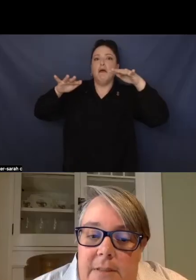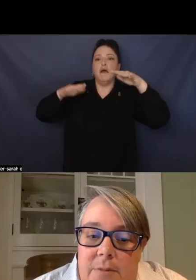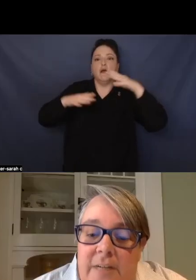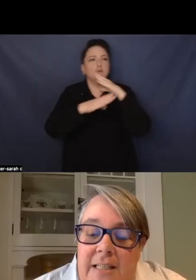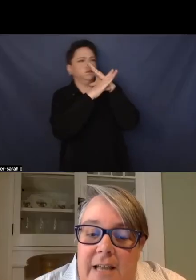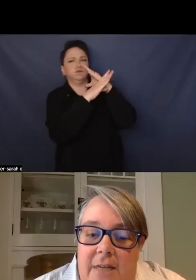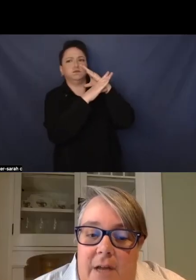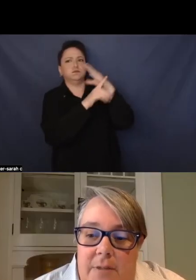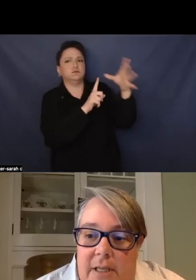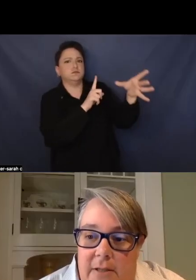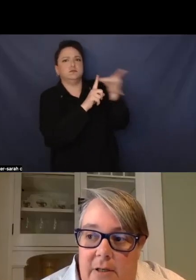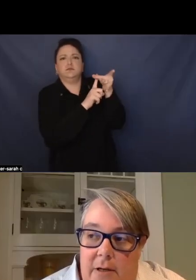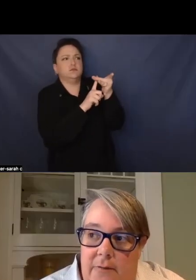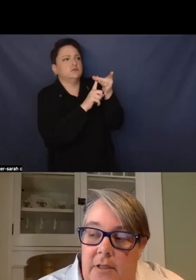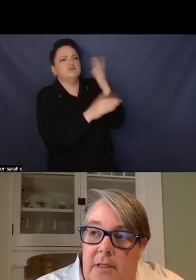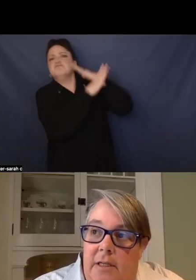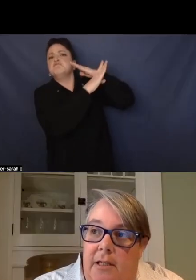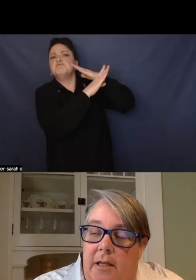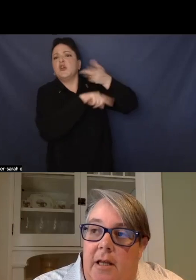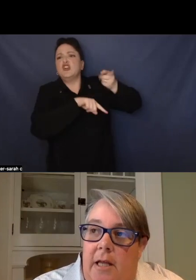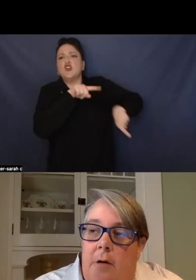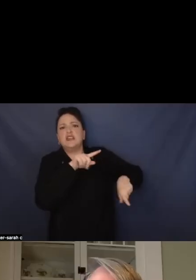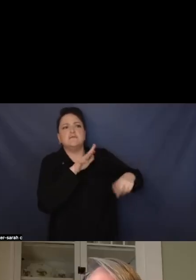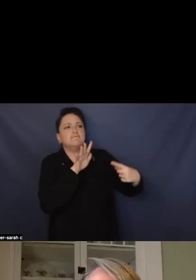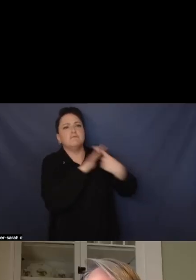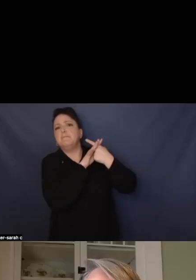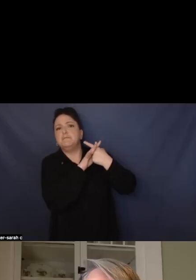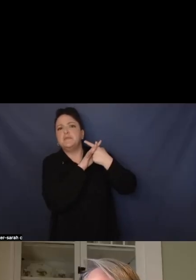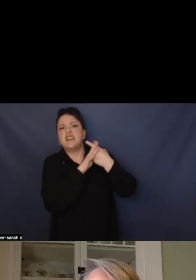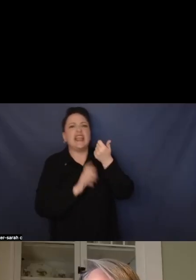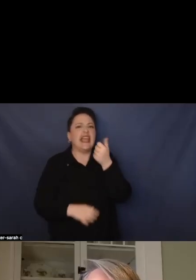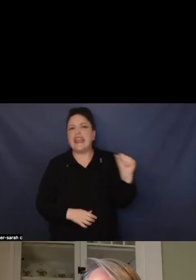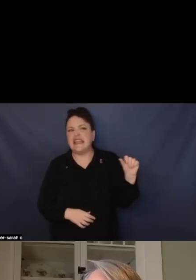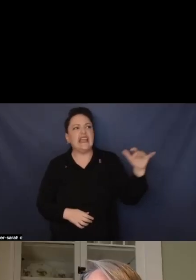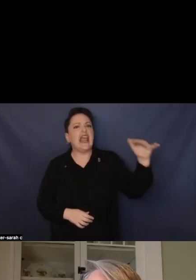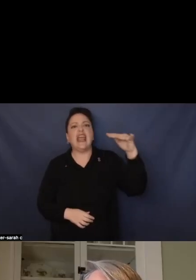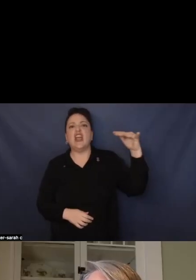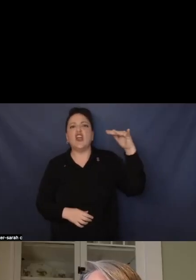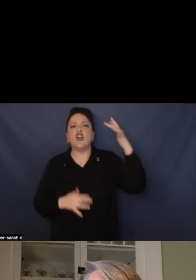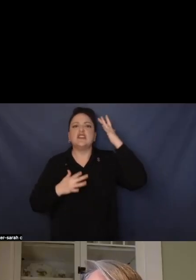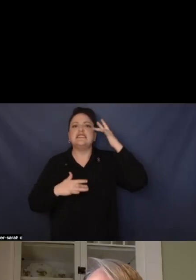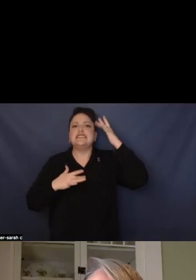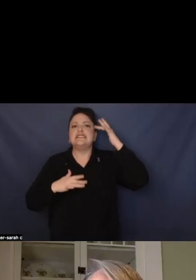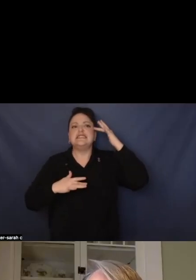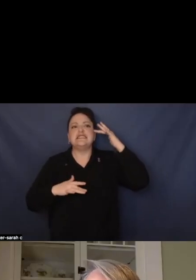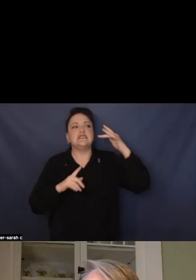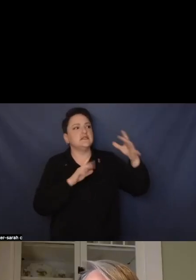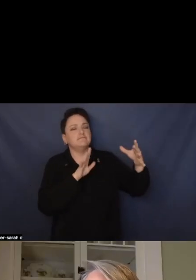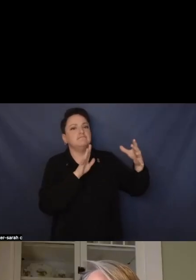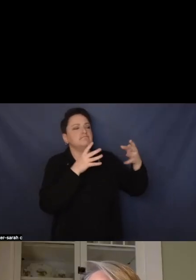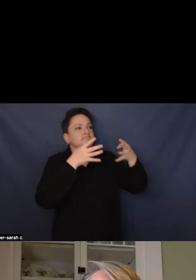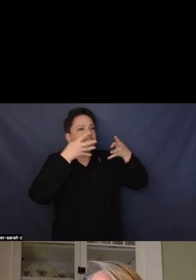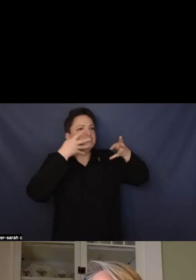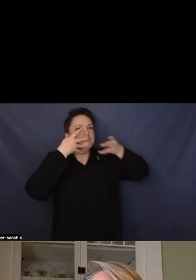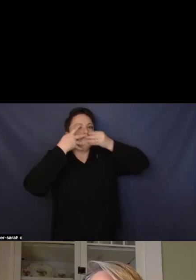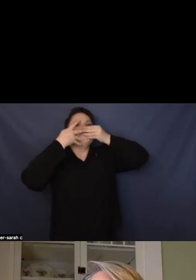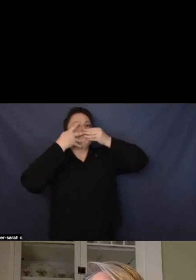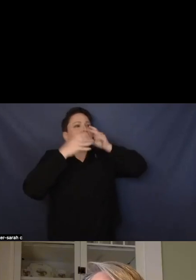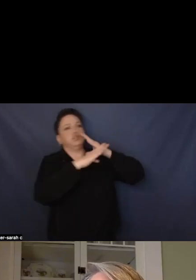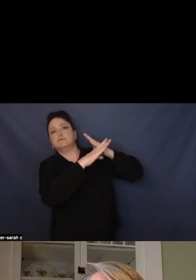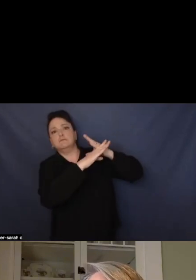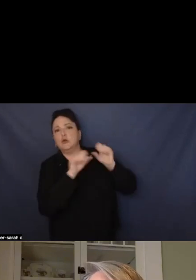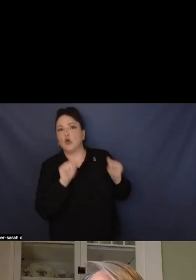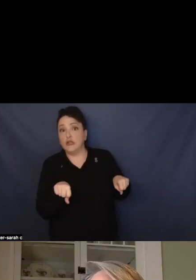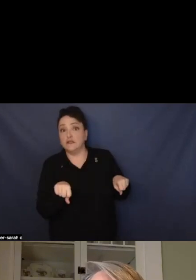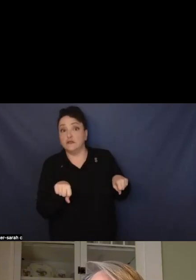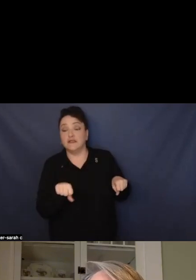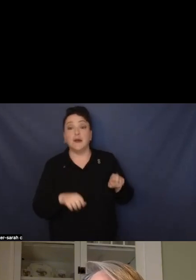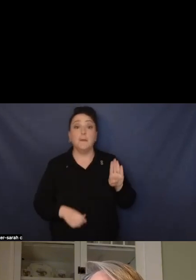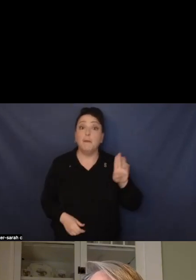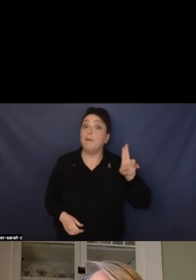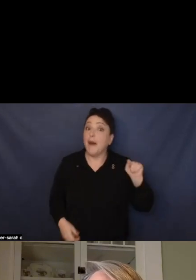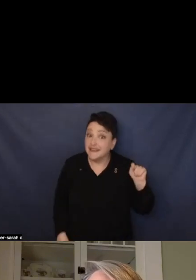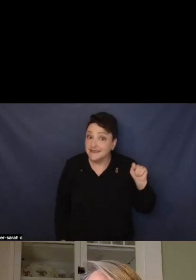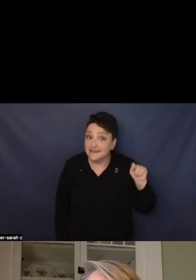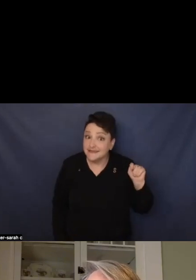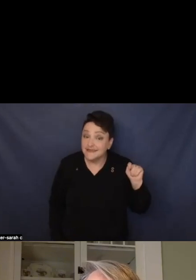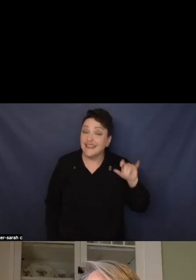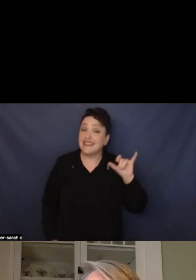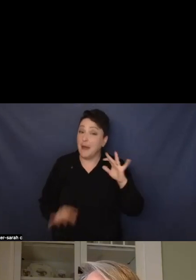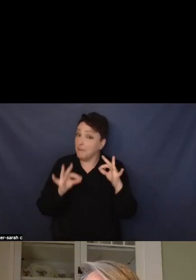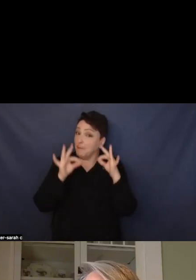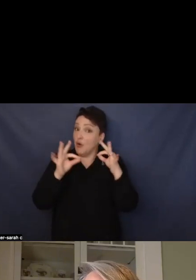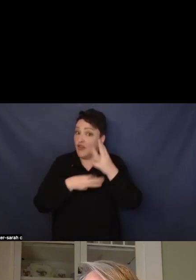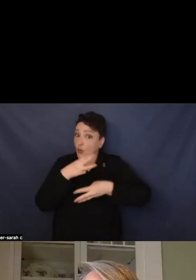prevent 95% of airborne infectious things coming into your system. But that's if you have N-95 the